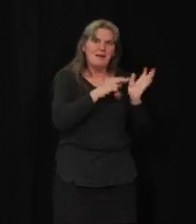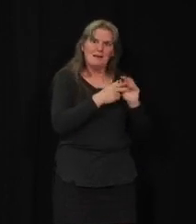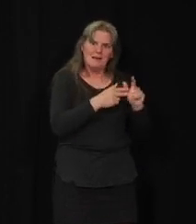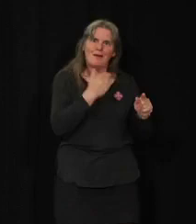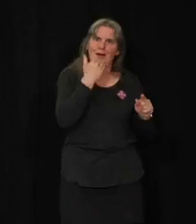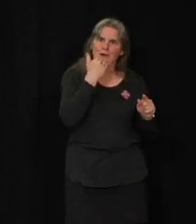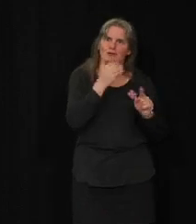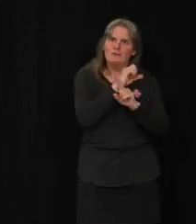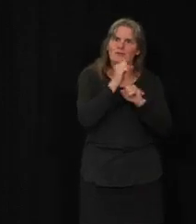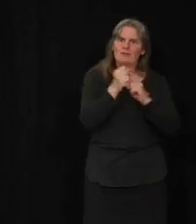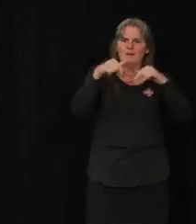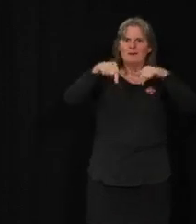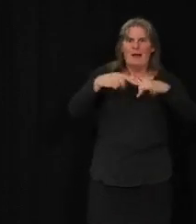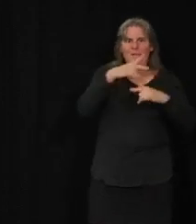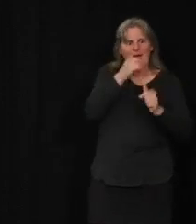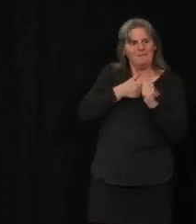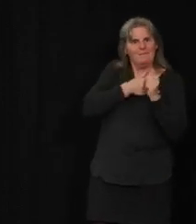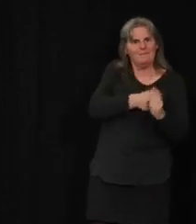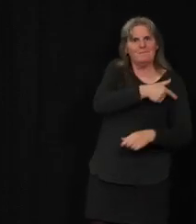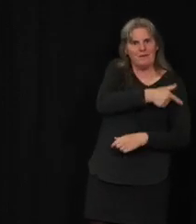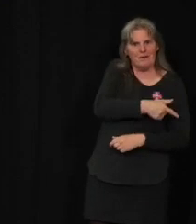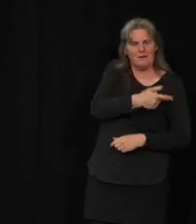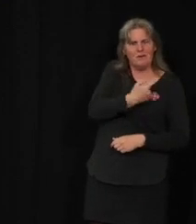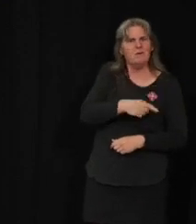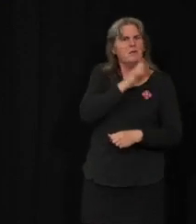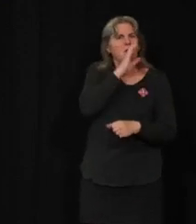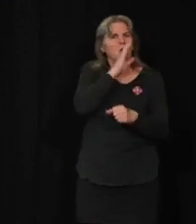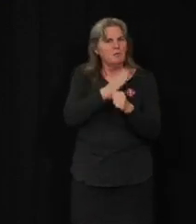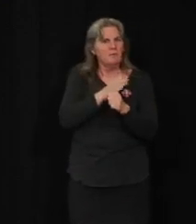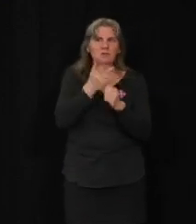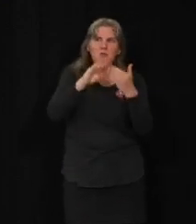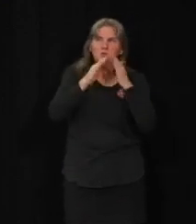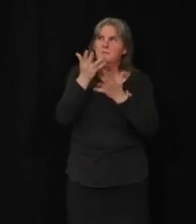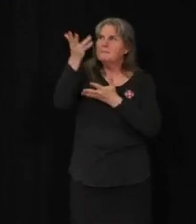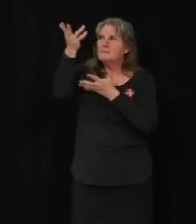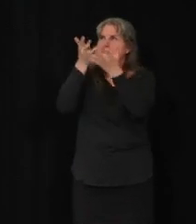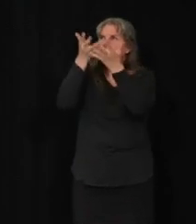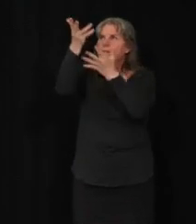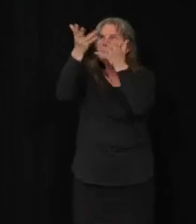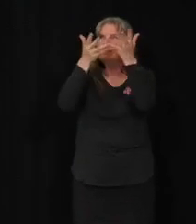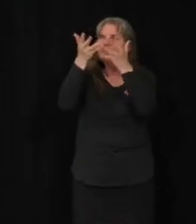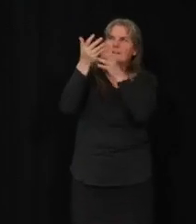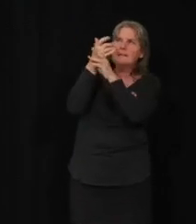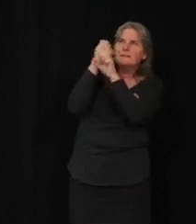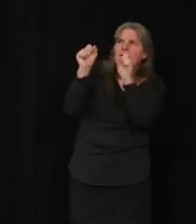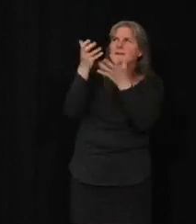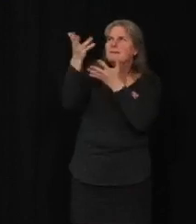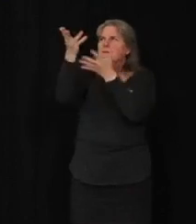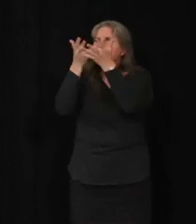those other jurisdictions. We have made a commitment to the community to make sure that we work with them.